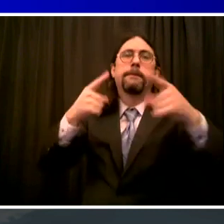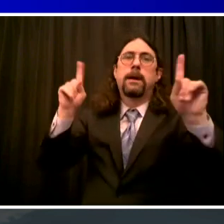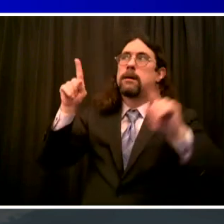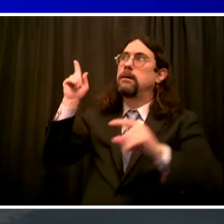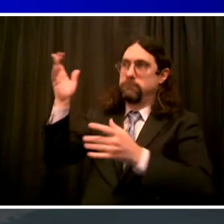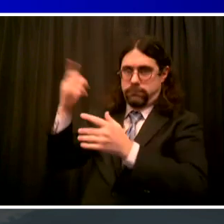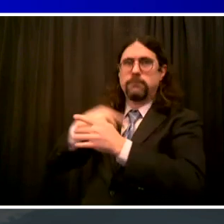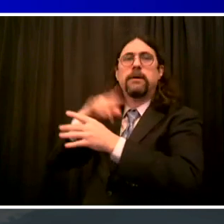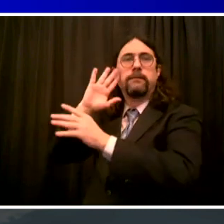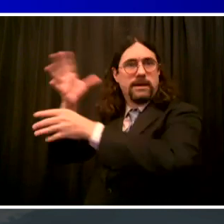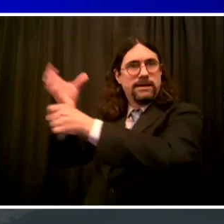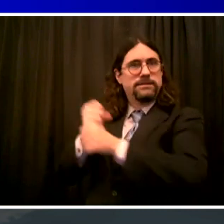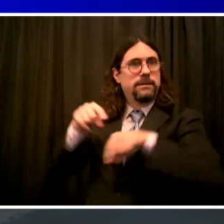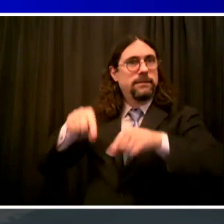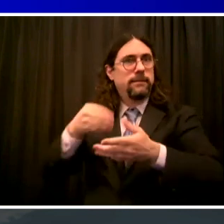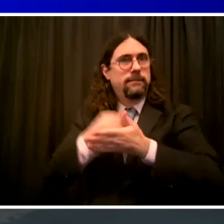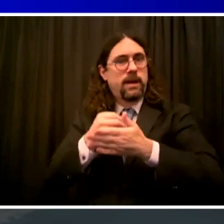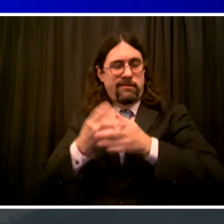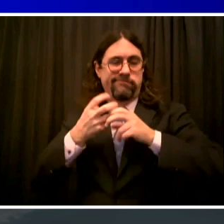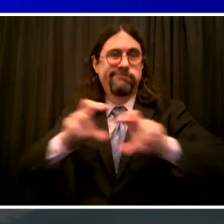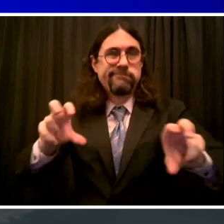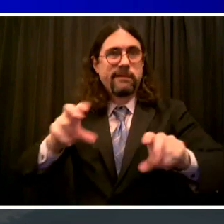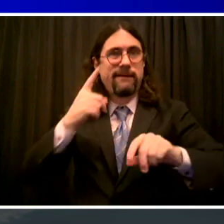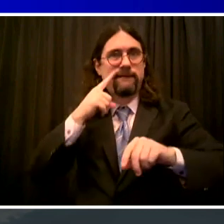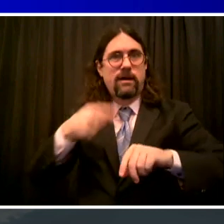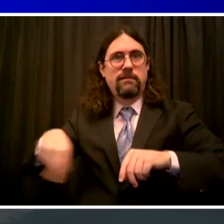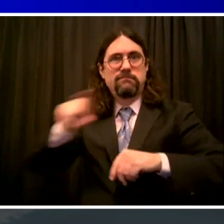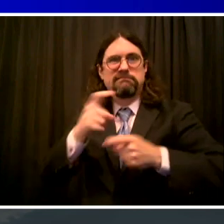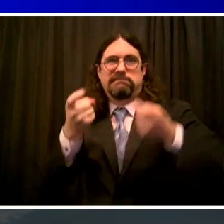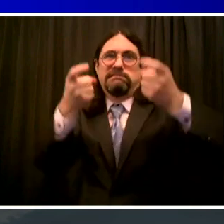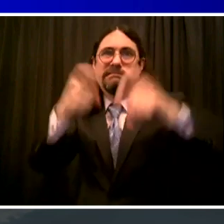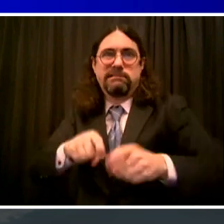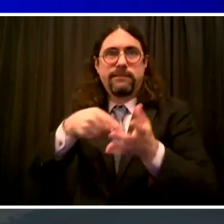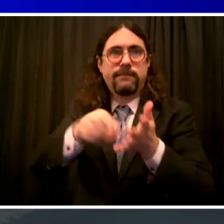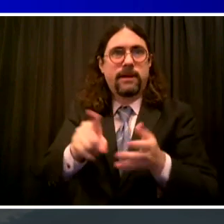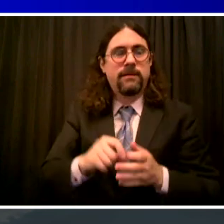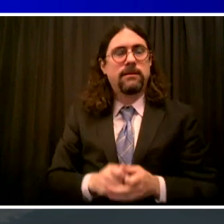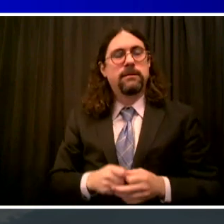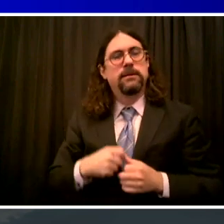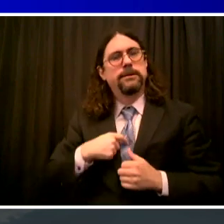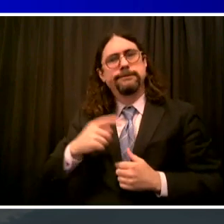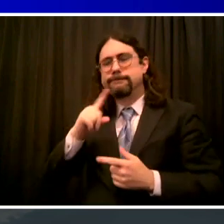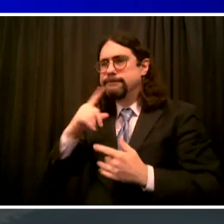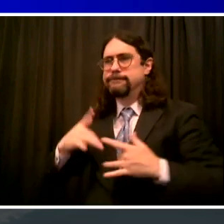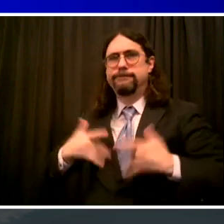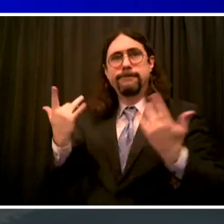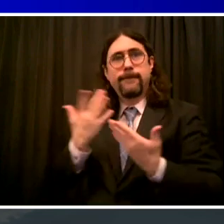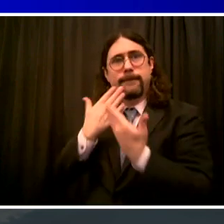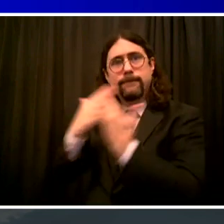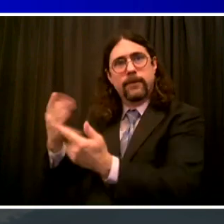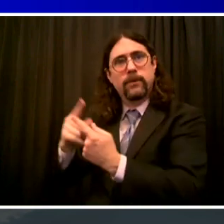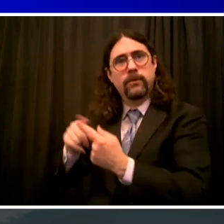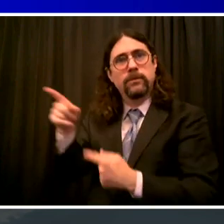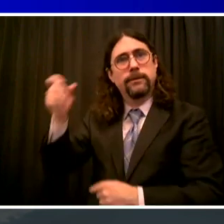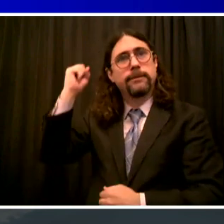WE NEED, AND, AGAIN, SPEAKER PELOSI HEARD --